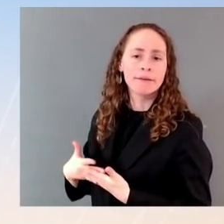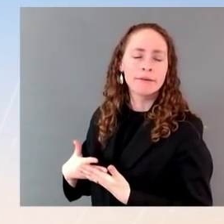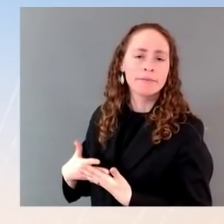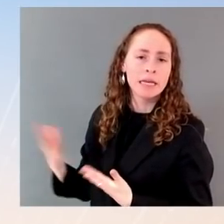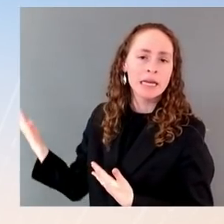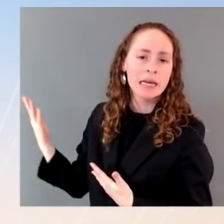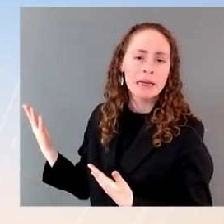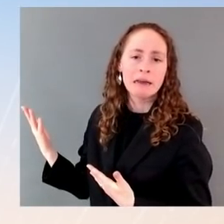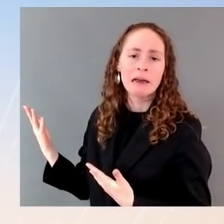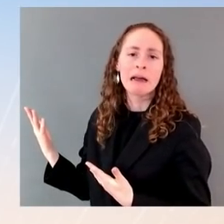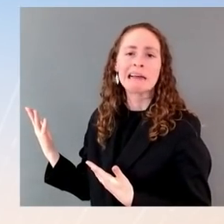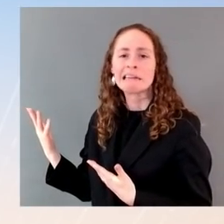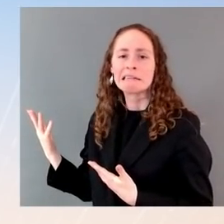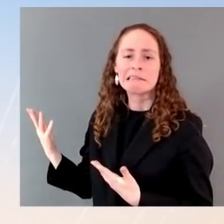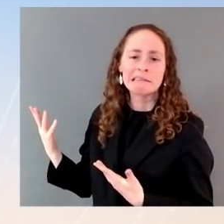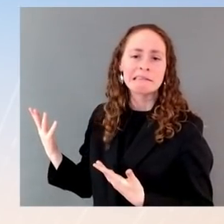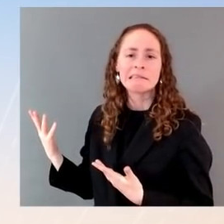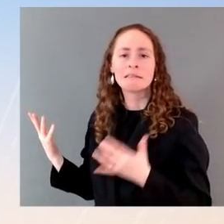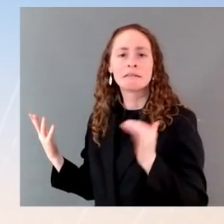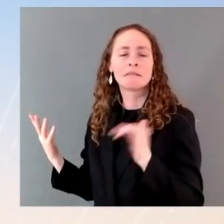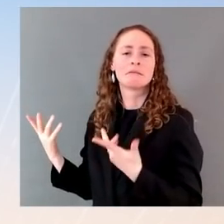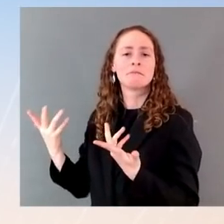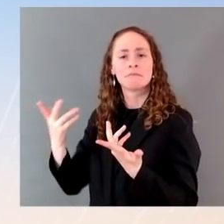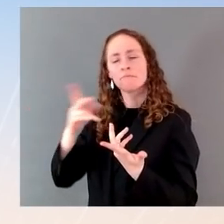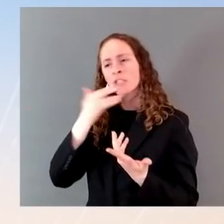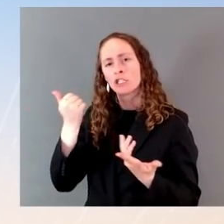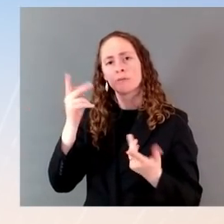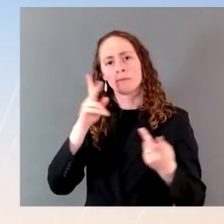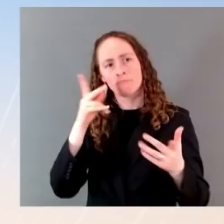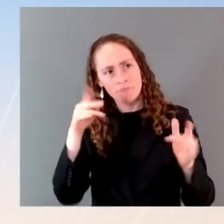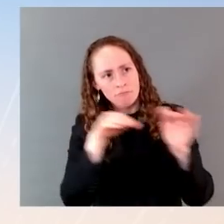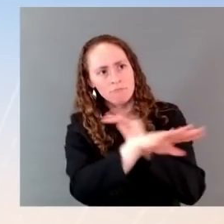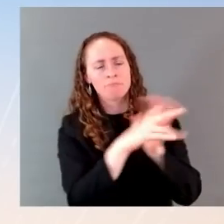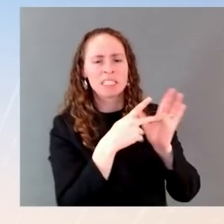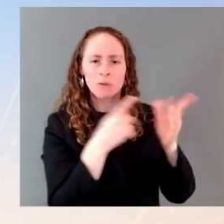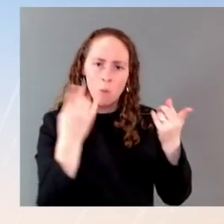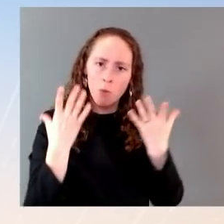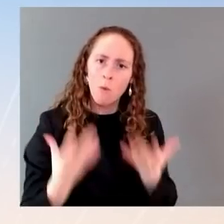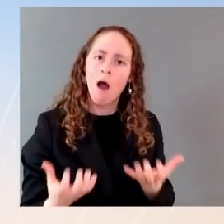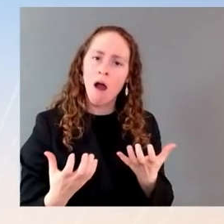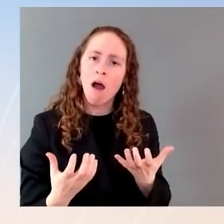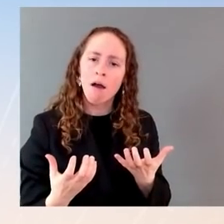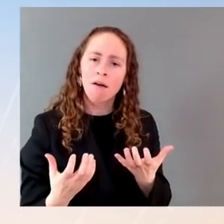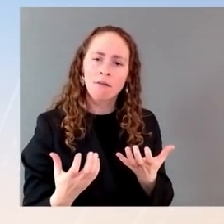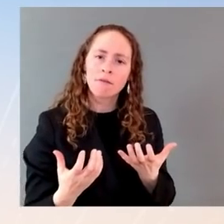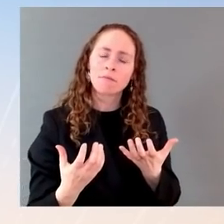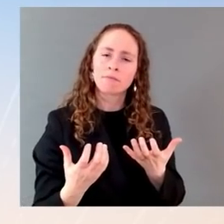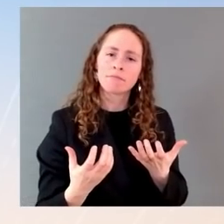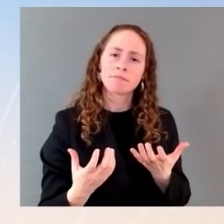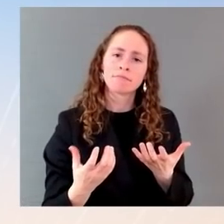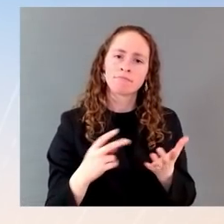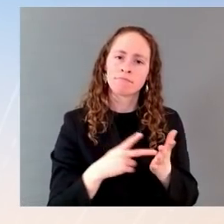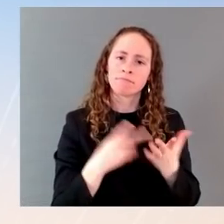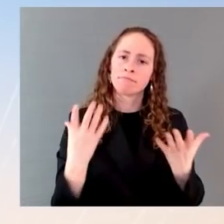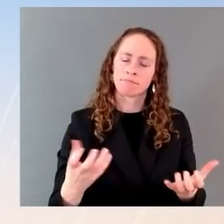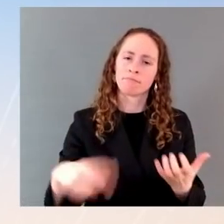That's absolutely our objective, and we'll continue to build on it. The Press: And you did seem to reference cost yesterday. So, is that a concern with just how --